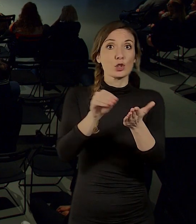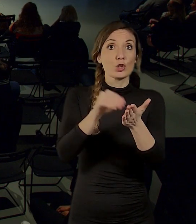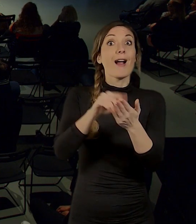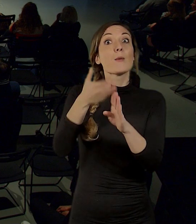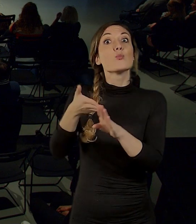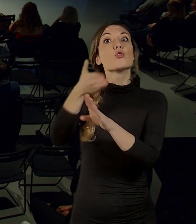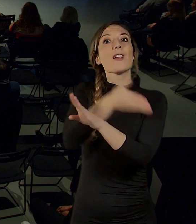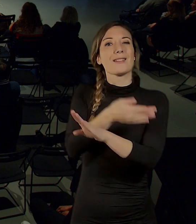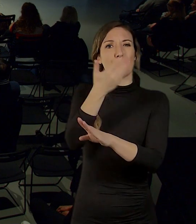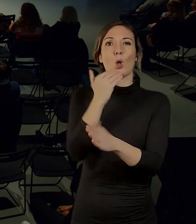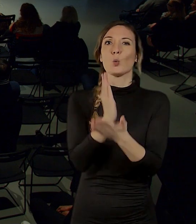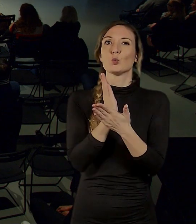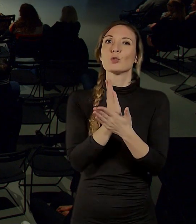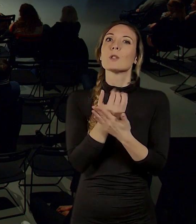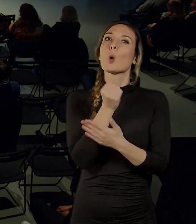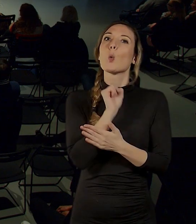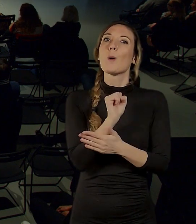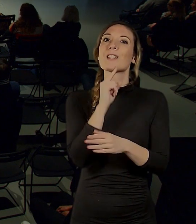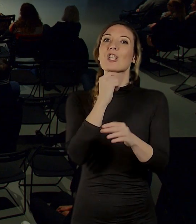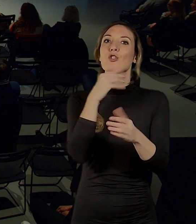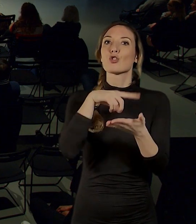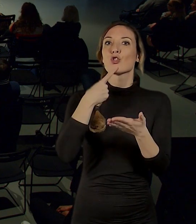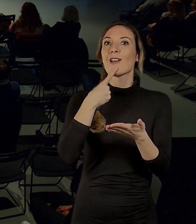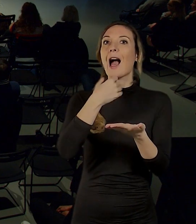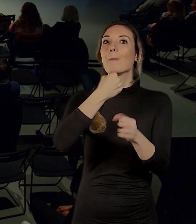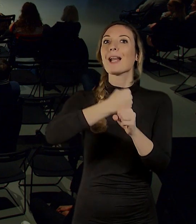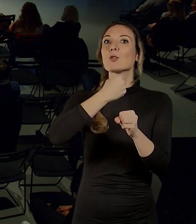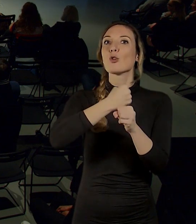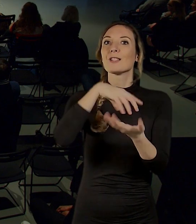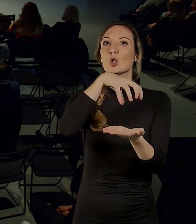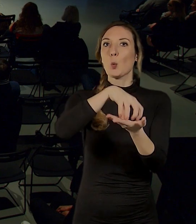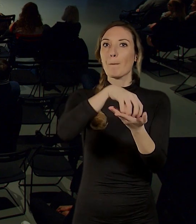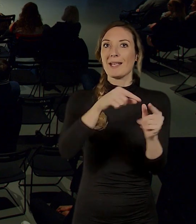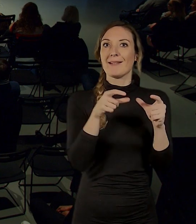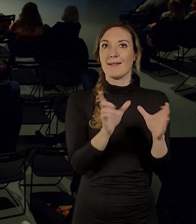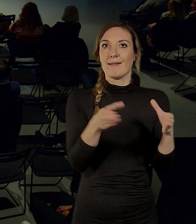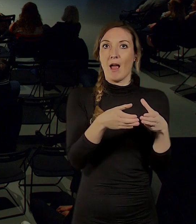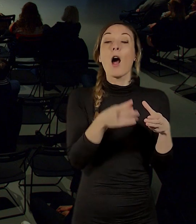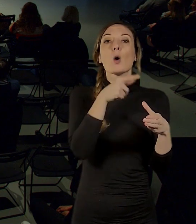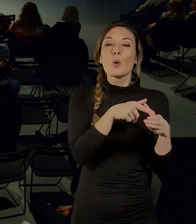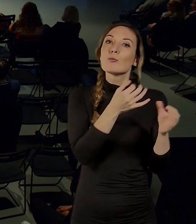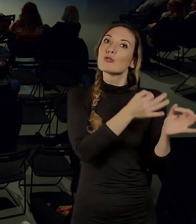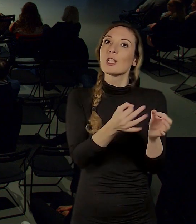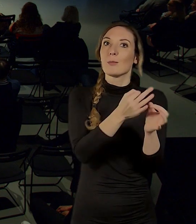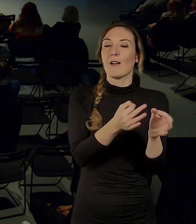There was also the pastor of the Hussite Church of Czech Brethren, which is a short distance away.